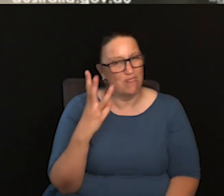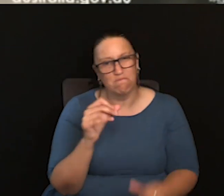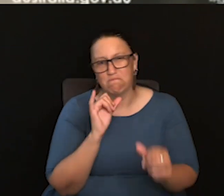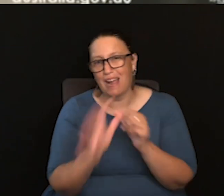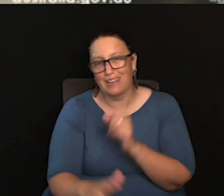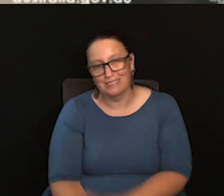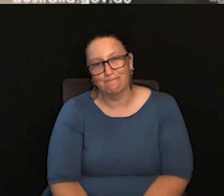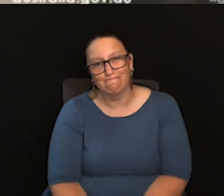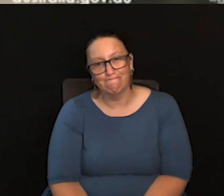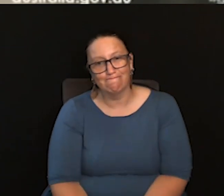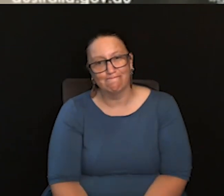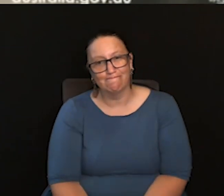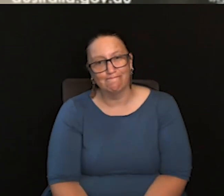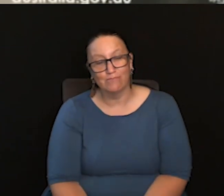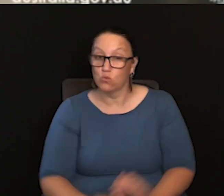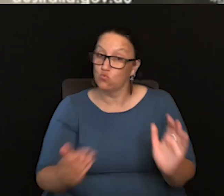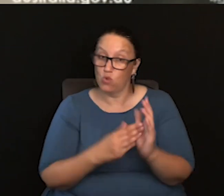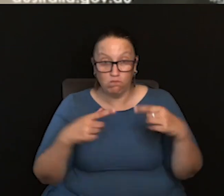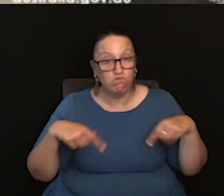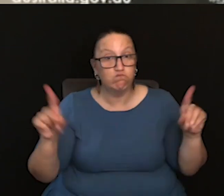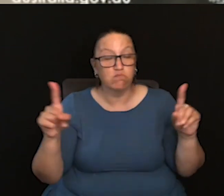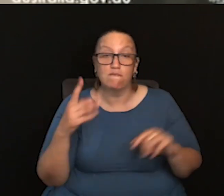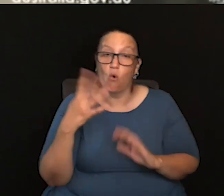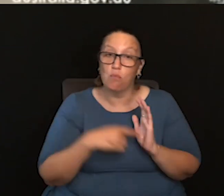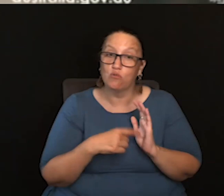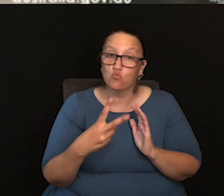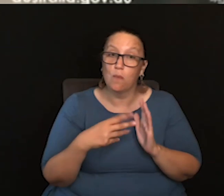for what is one of the most,